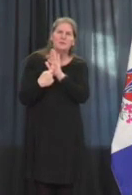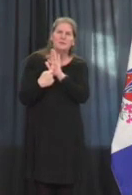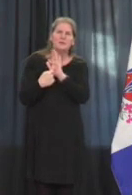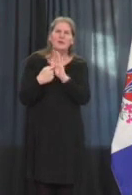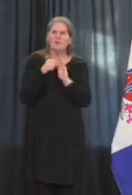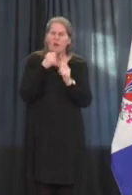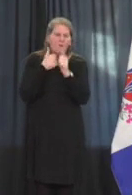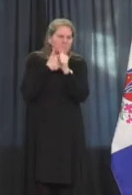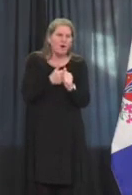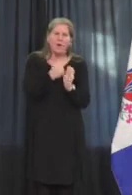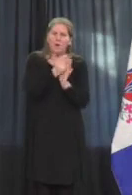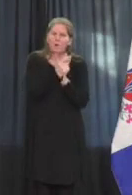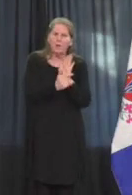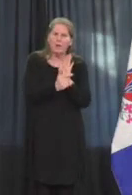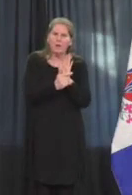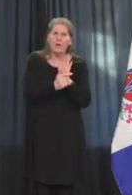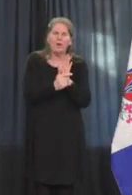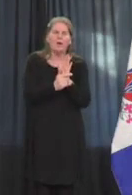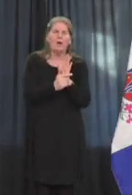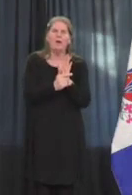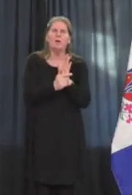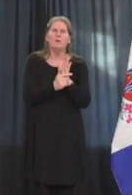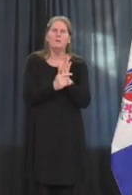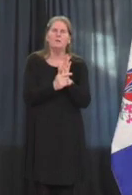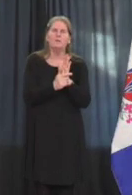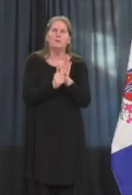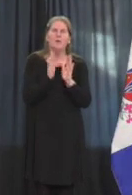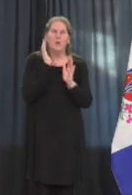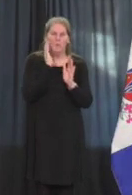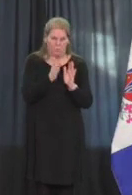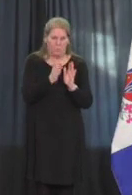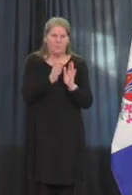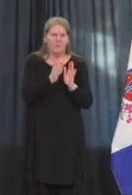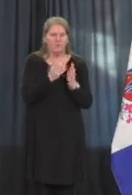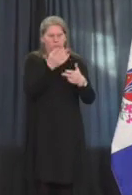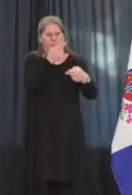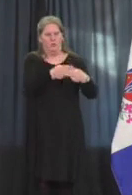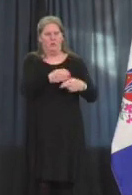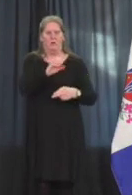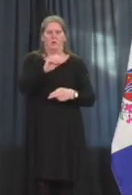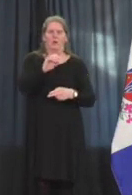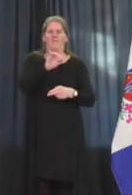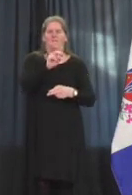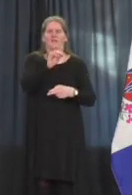CONTRAVENTION OF ANY OF THE FOLLOWING PROVISIONS WILL BE PRESCRIBED AS AN OFFENCE. AND ONE OF THOSE IS AN